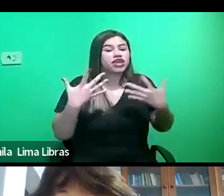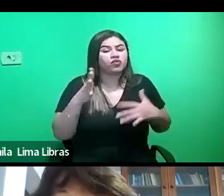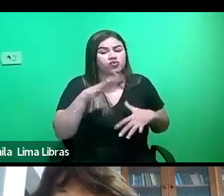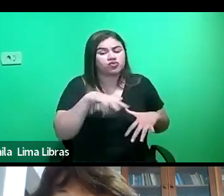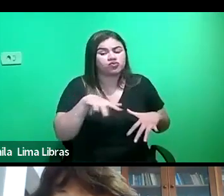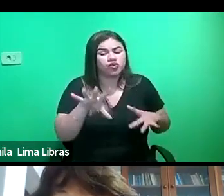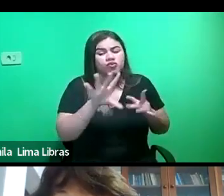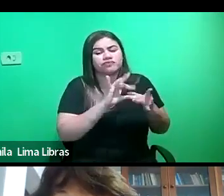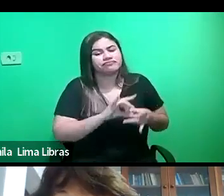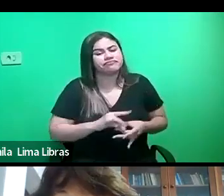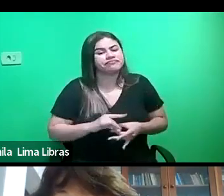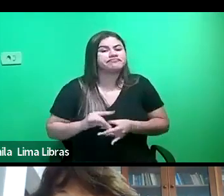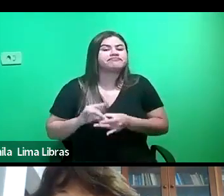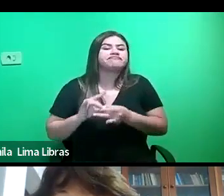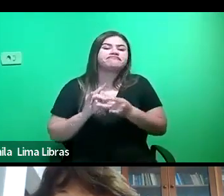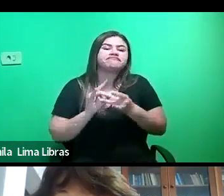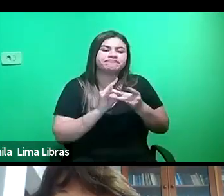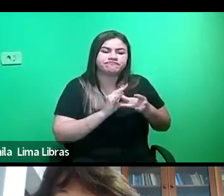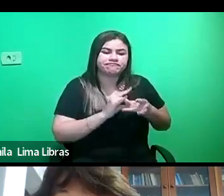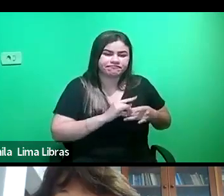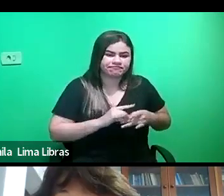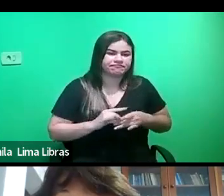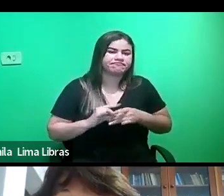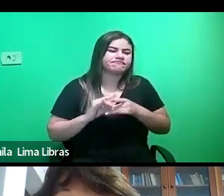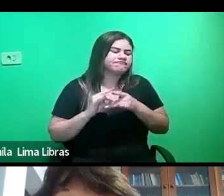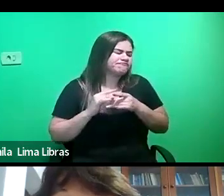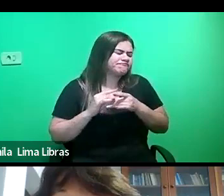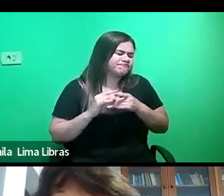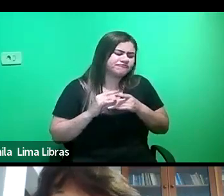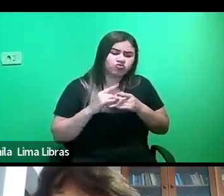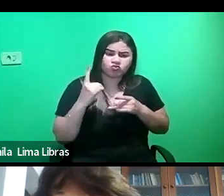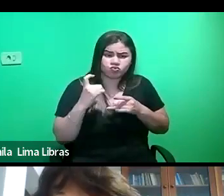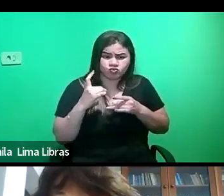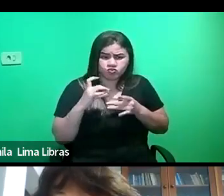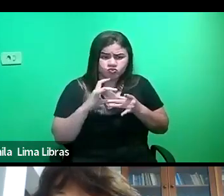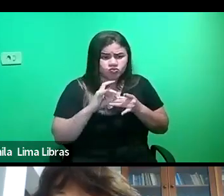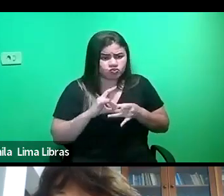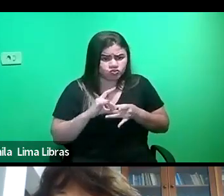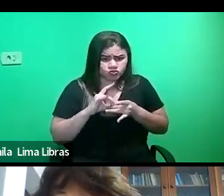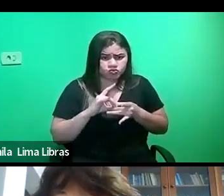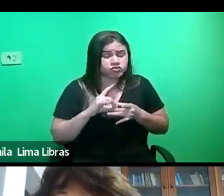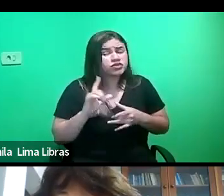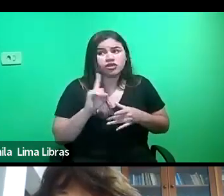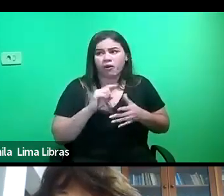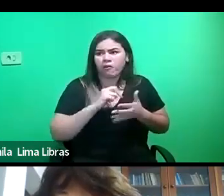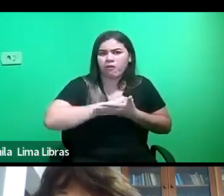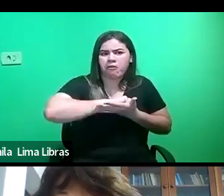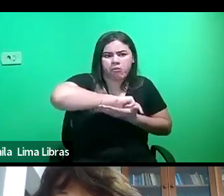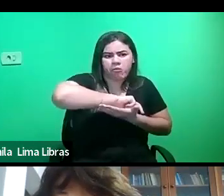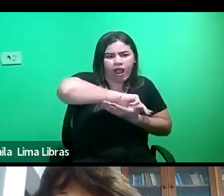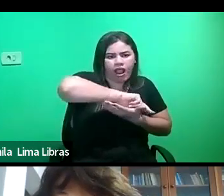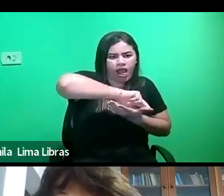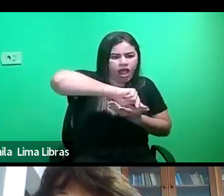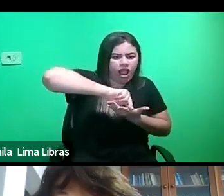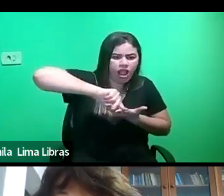together, and in, you know together, and in, you know. , brilliant brilliant ways brilliant ways in, you know ways in, you know. Life histories